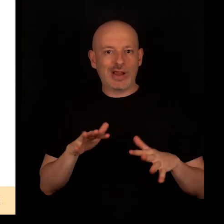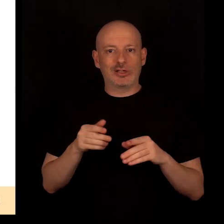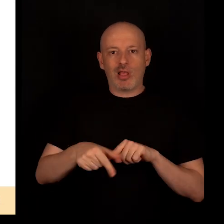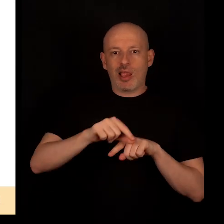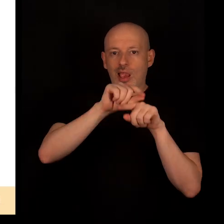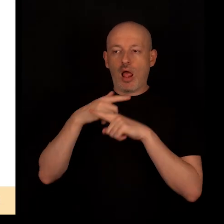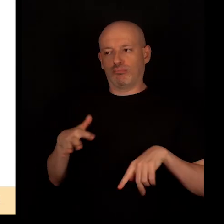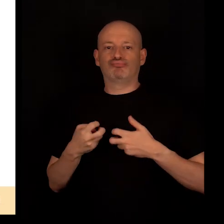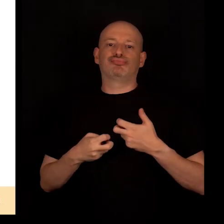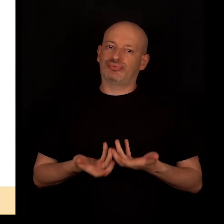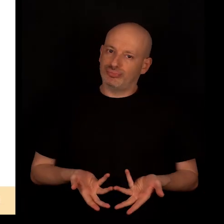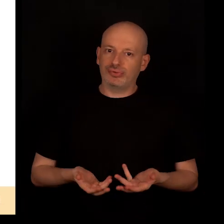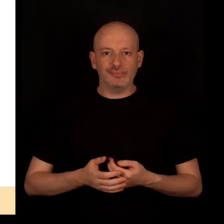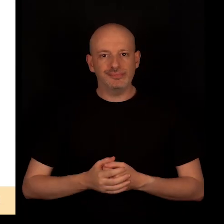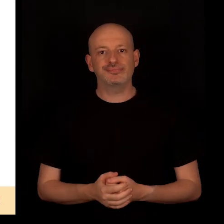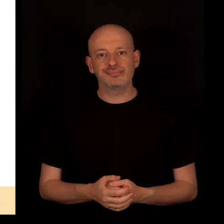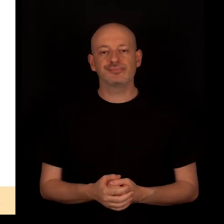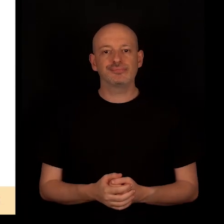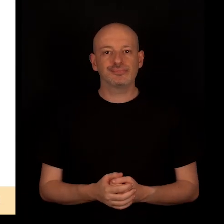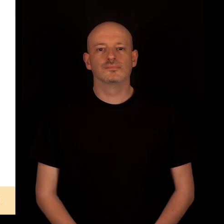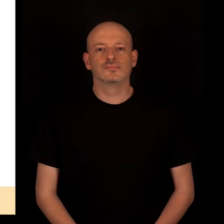extra fees and that was a bit of an issue.